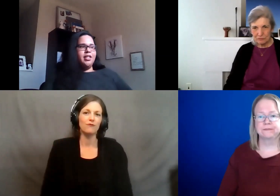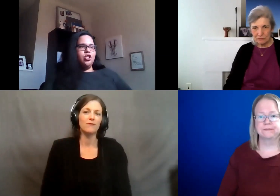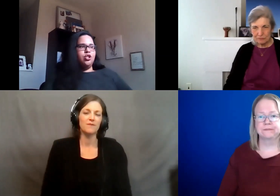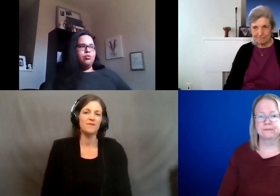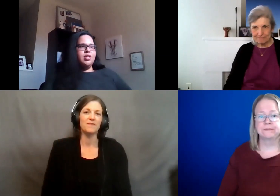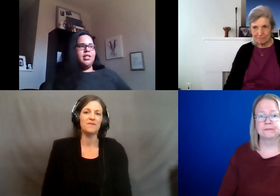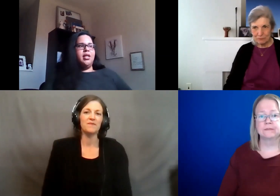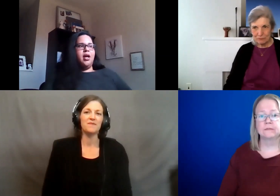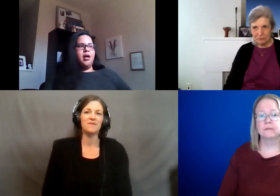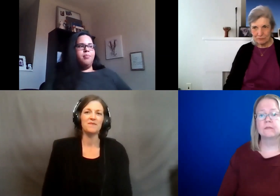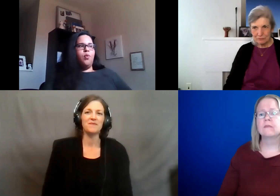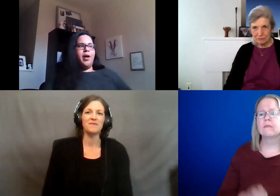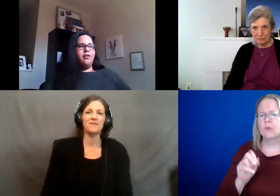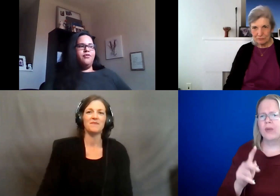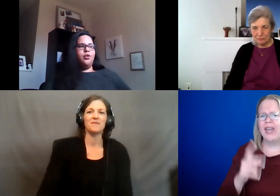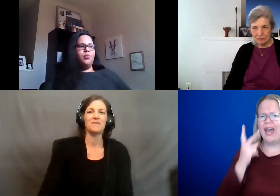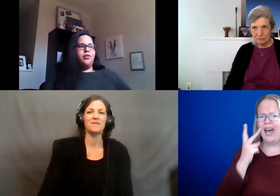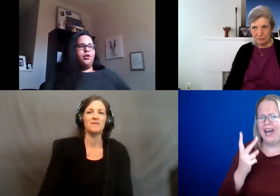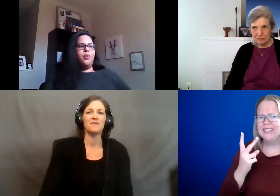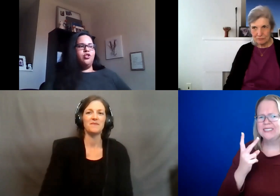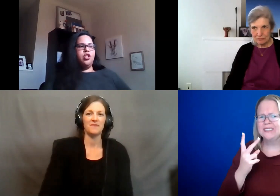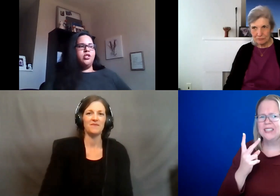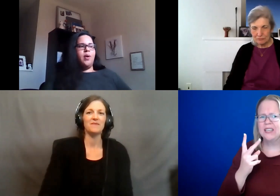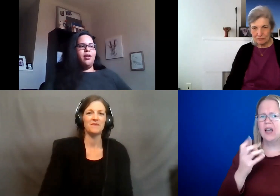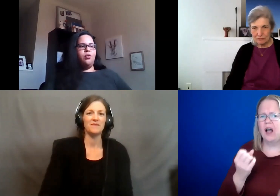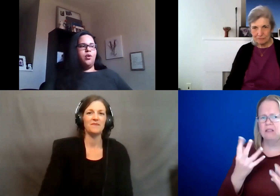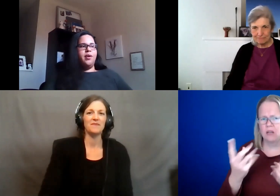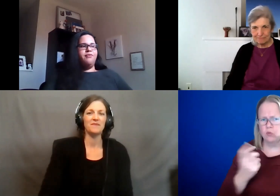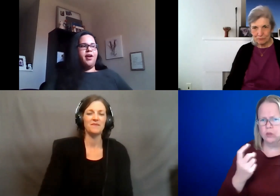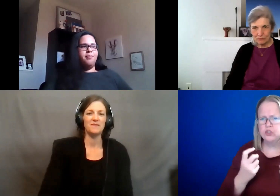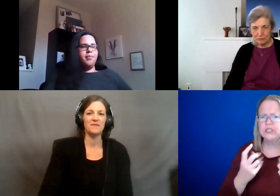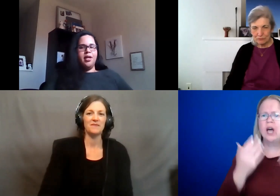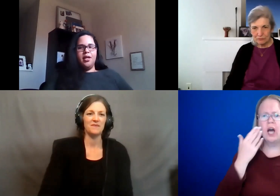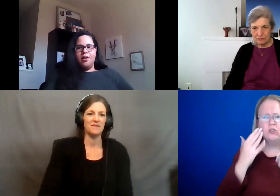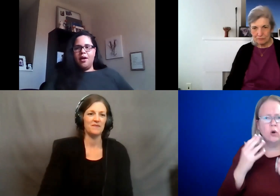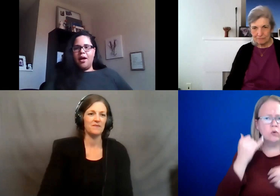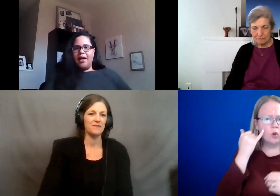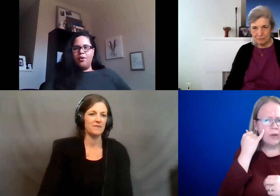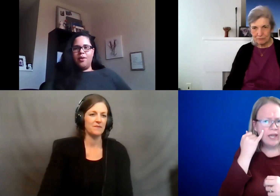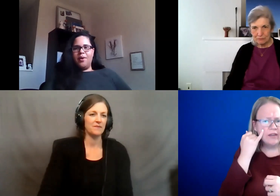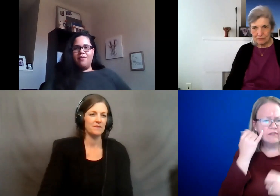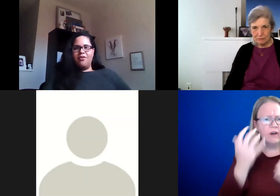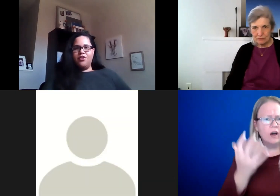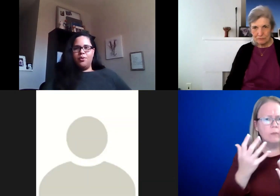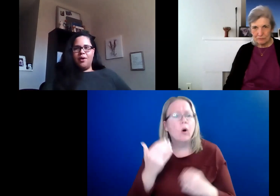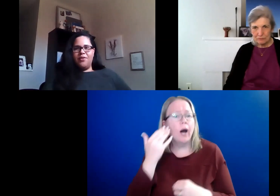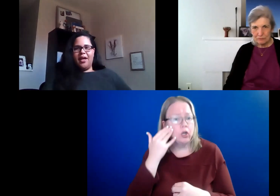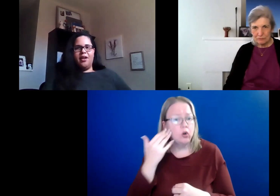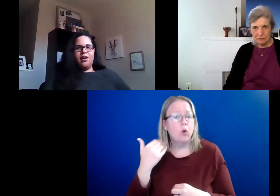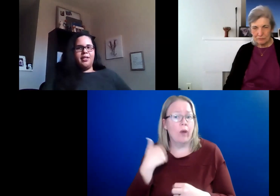I do see a few other questions 13:16:14 , I know that we have a few of the AERA